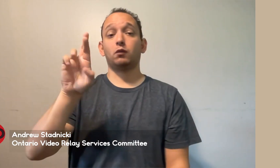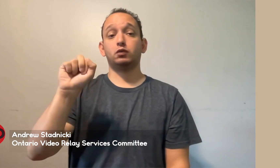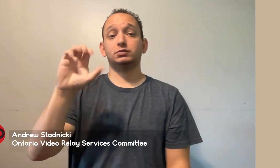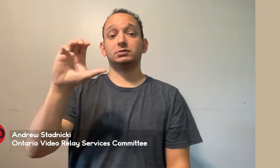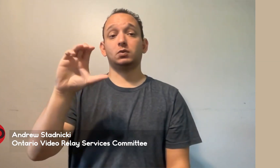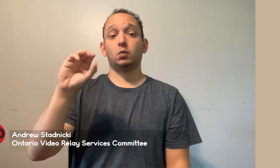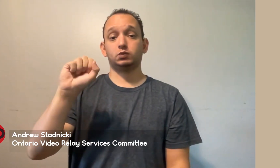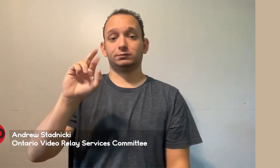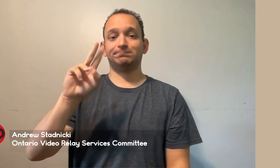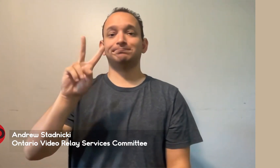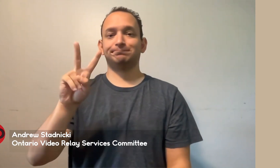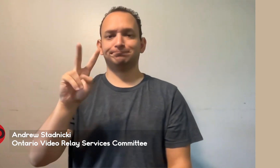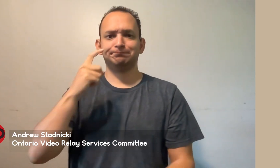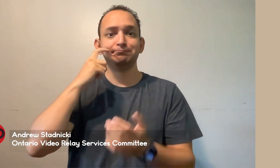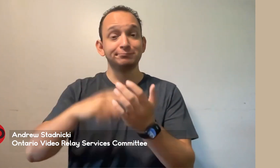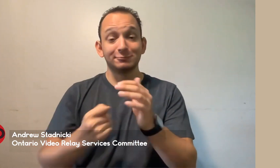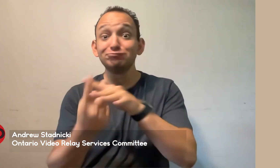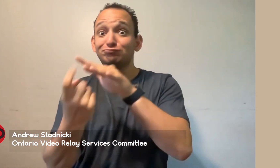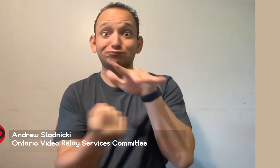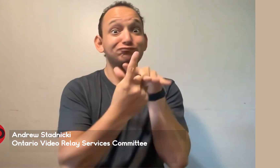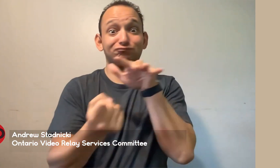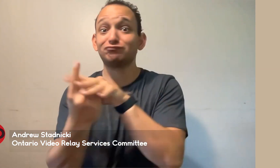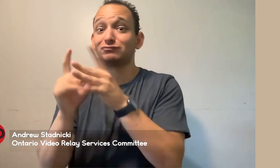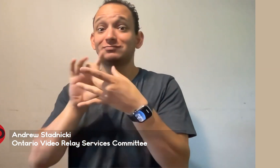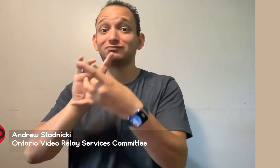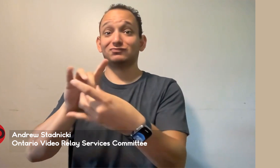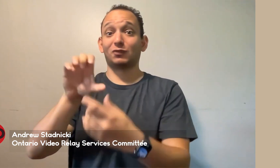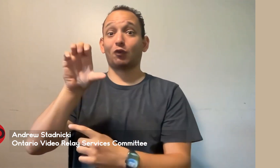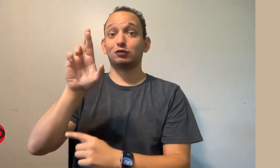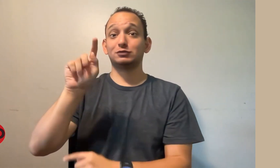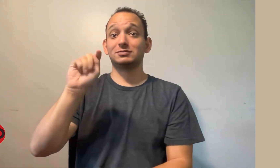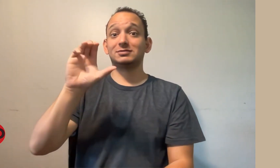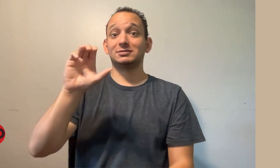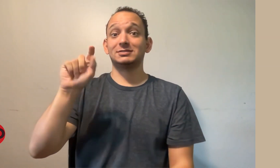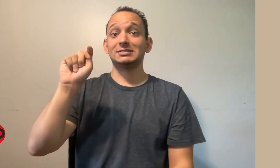OVRSC-COSRV has noted that the momentum surrounding CRTC TNC 2021-102